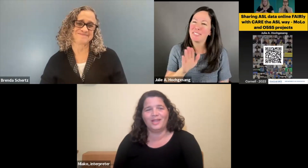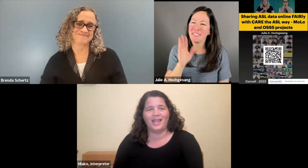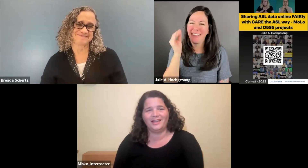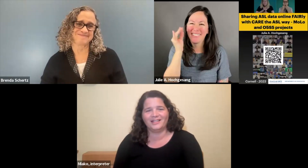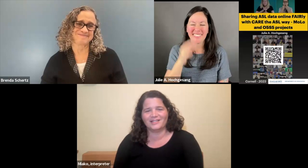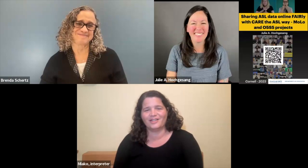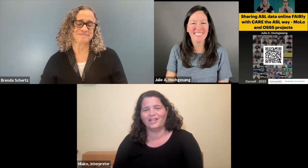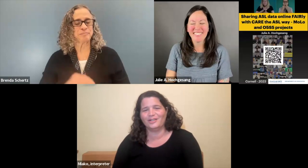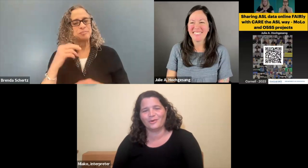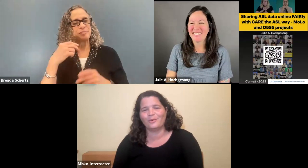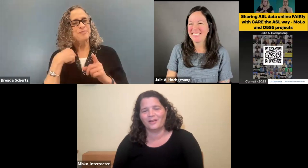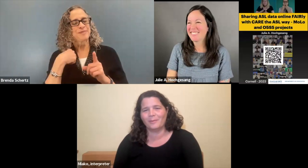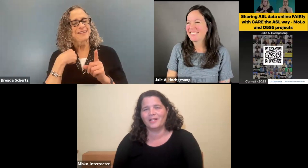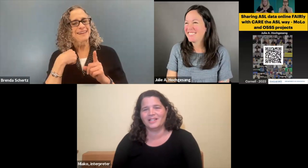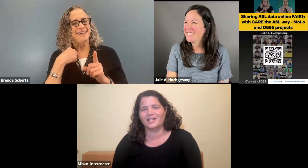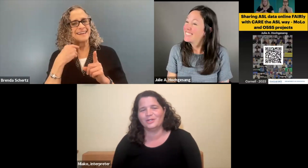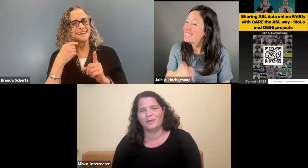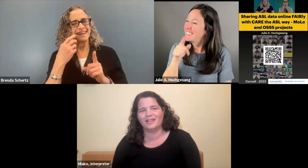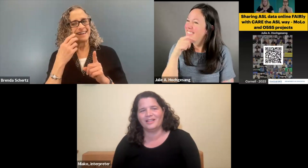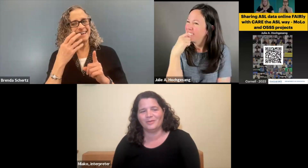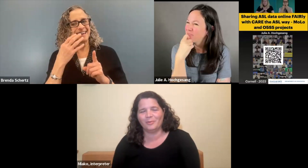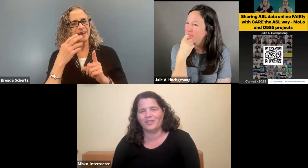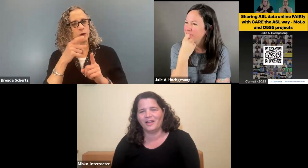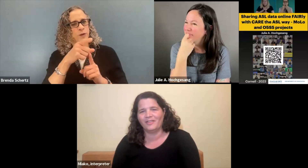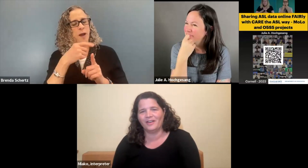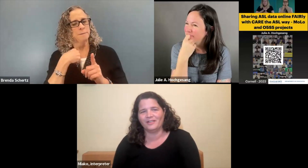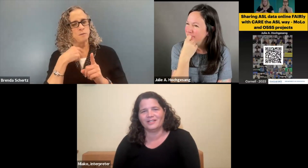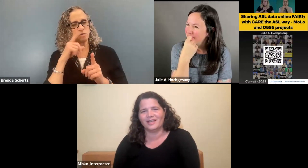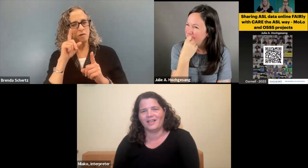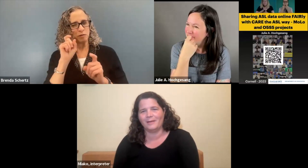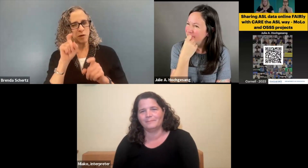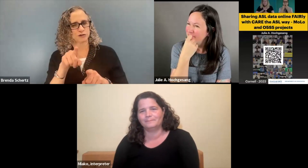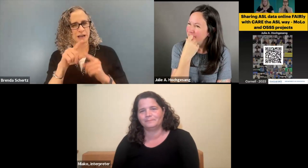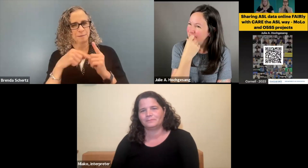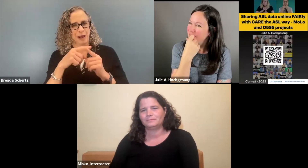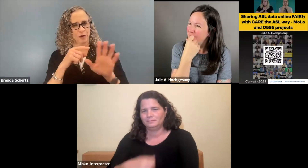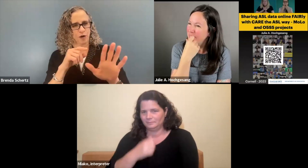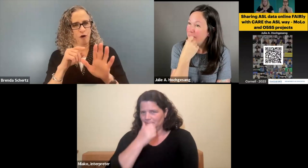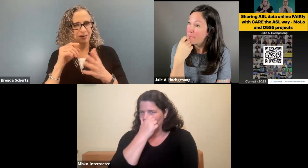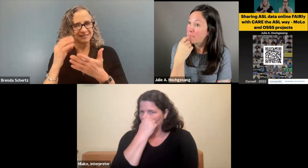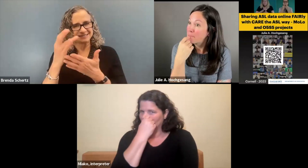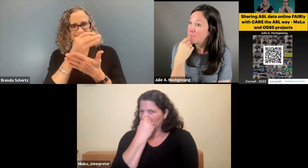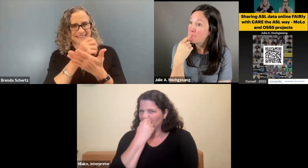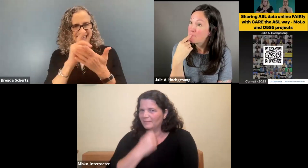can't necessarily control what everybody's going to do but at least we've put that on there to say